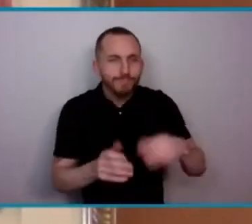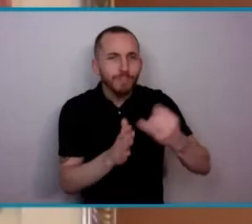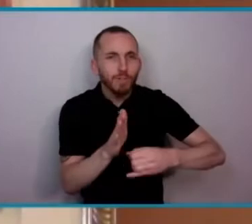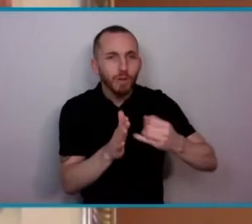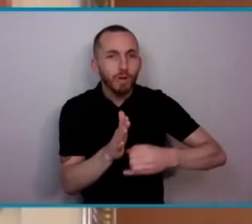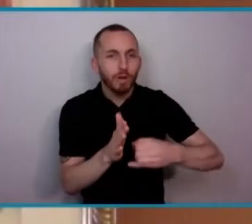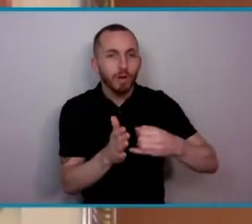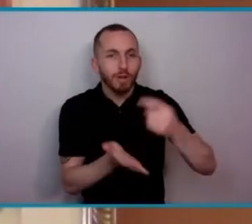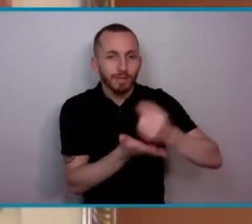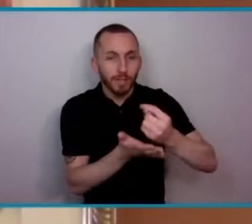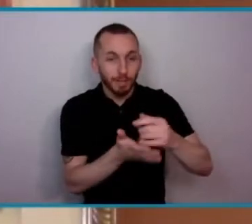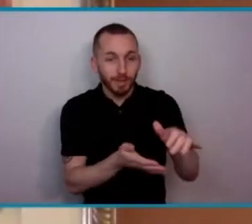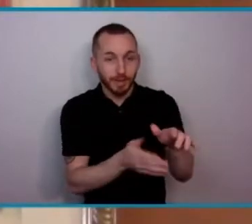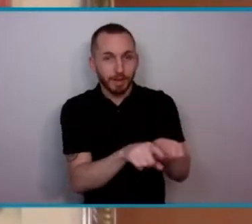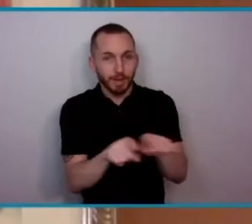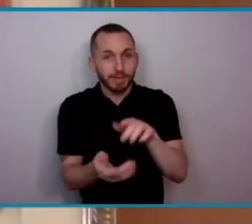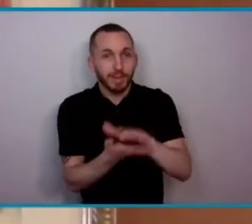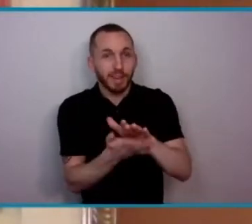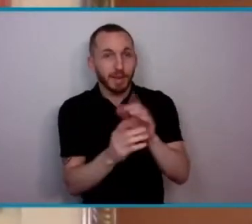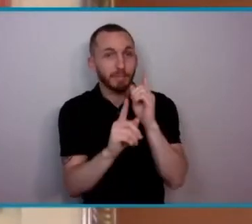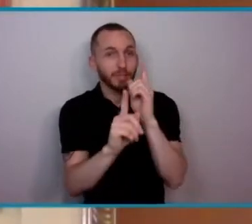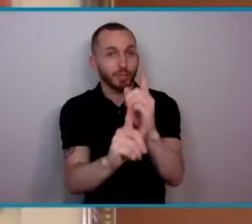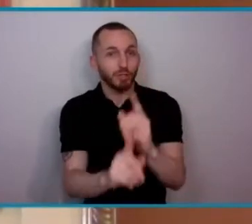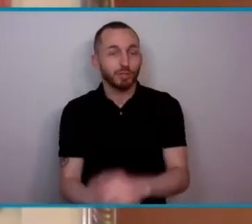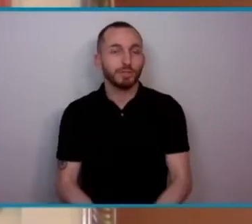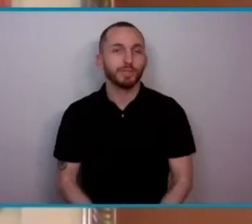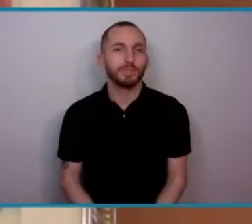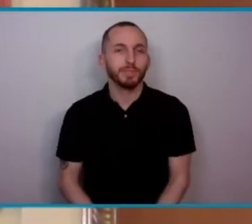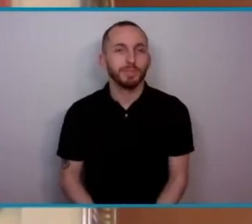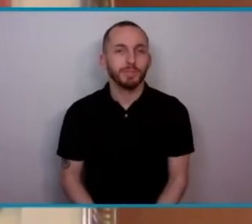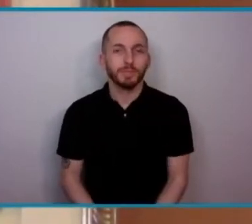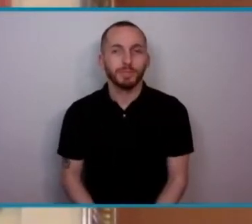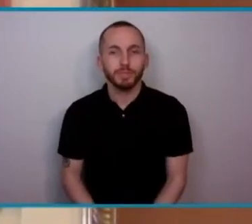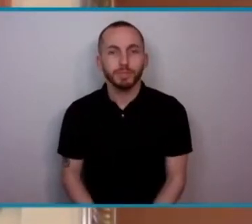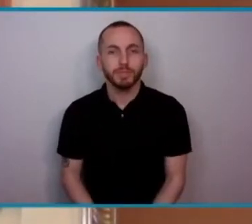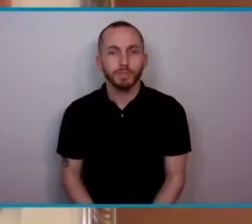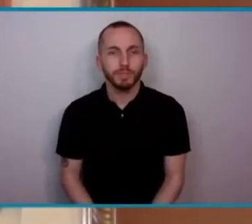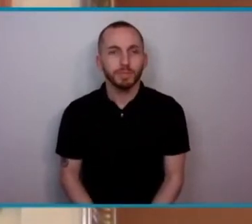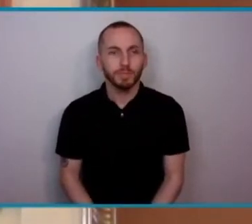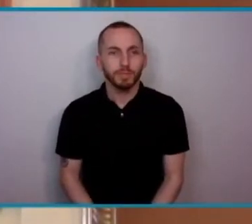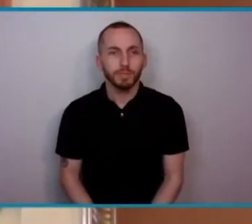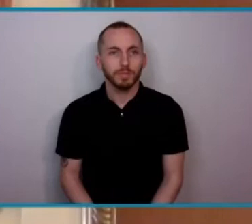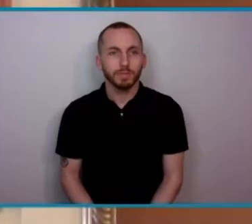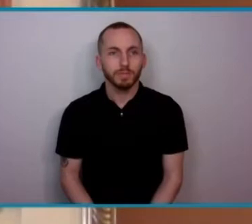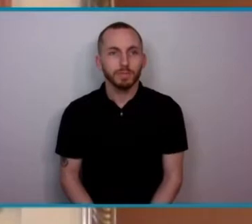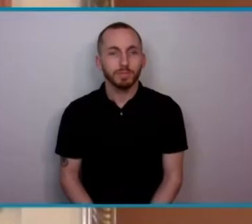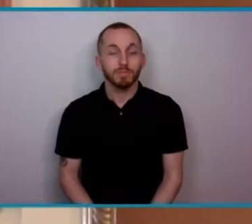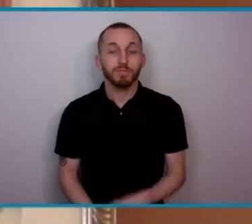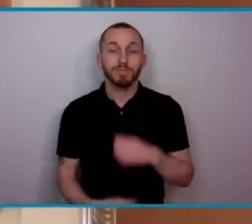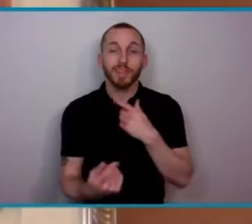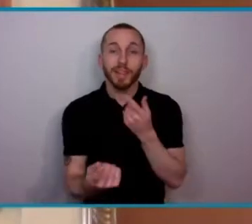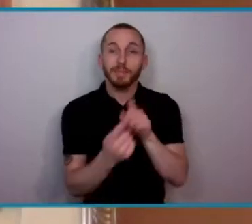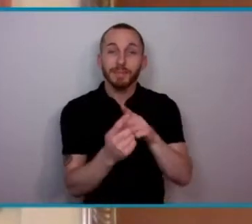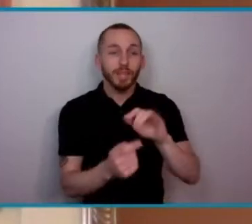Around the same time, I got introduced to Juliet King who was in Indiana at the time.